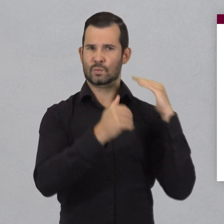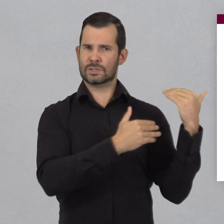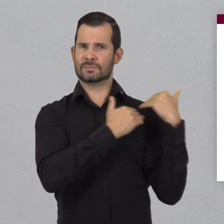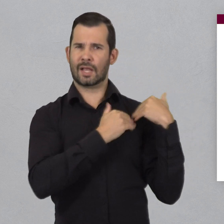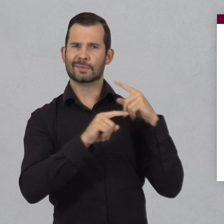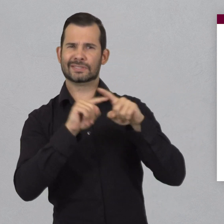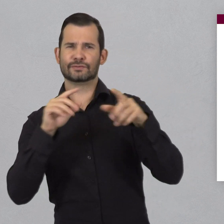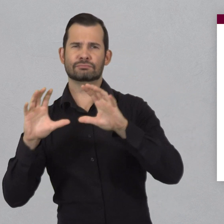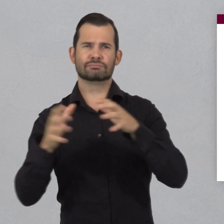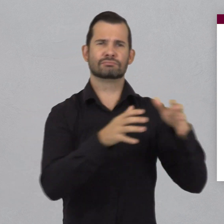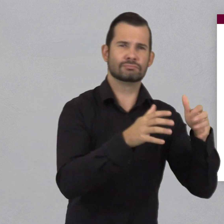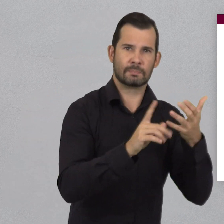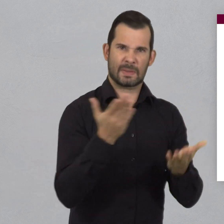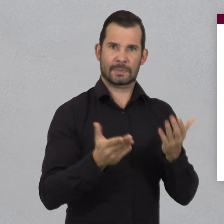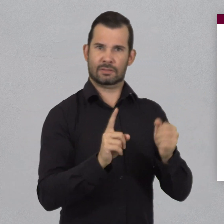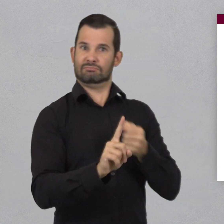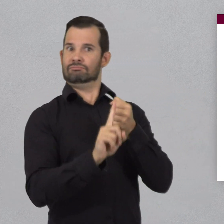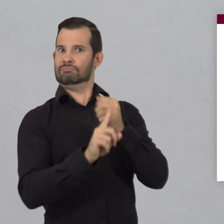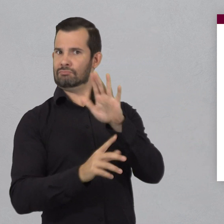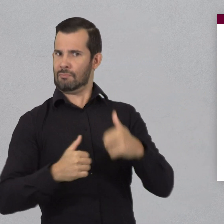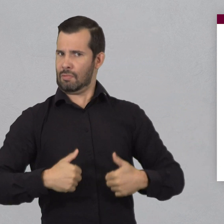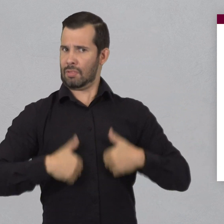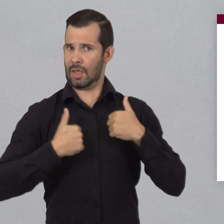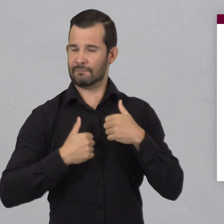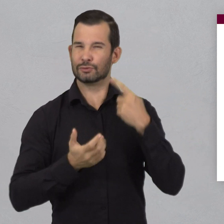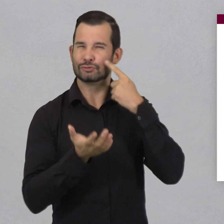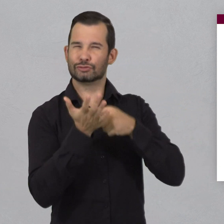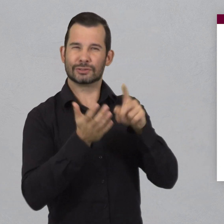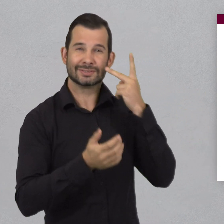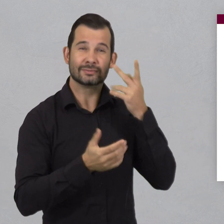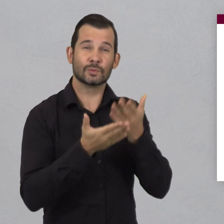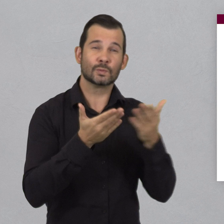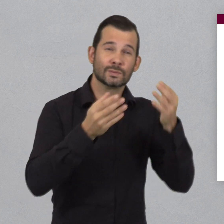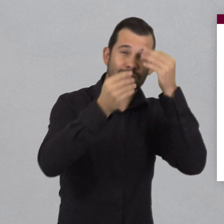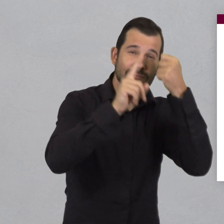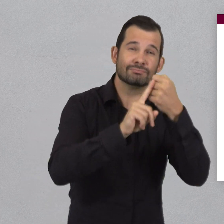Each level is responsible for different areas that may impact your life. Check